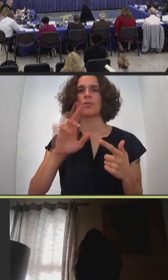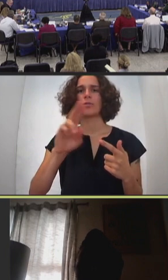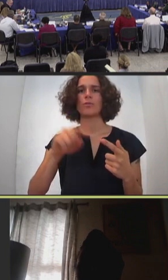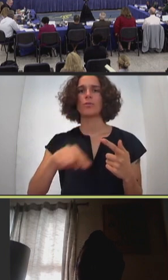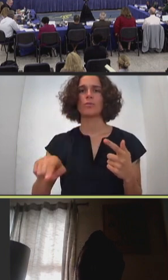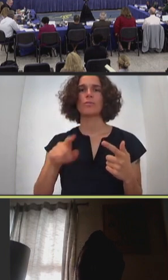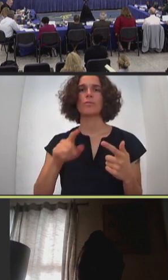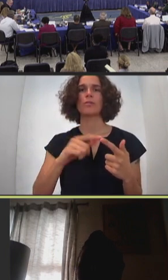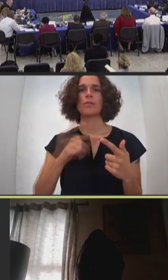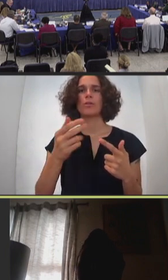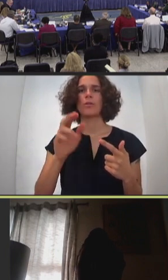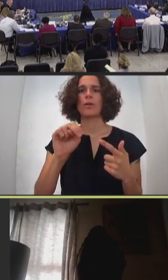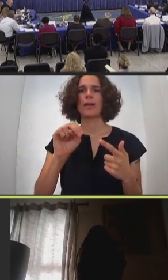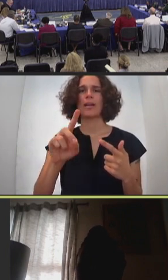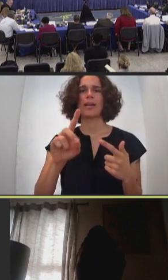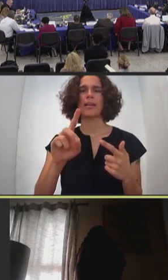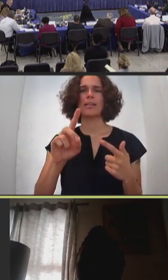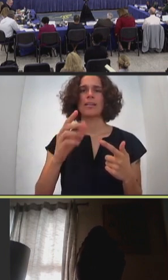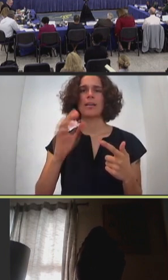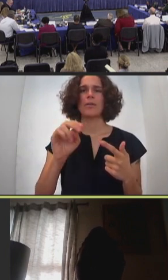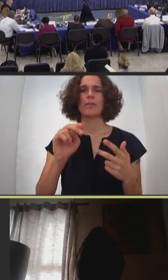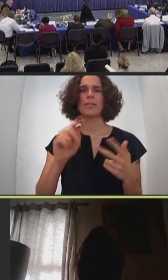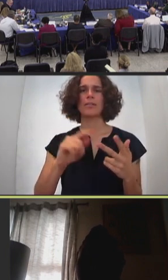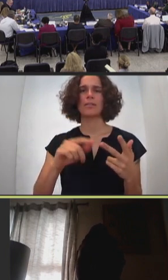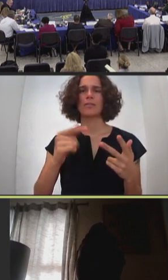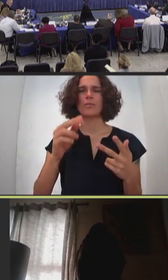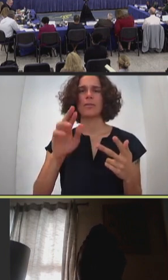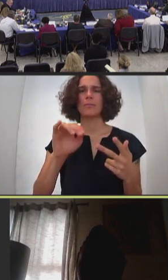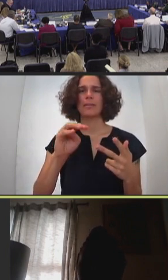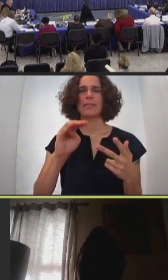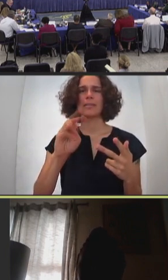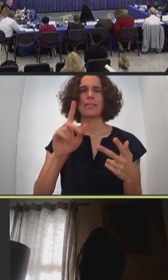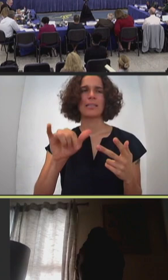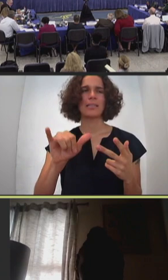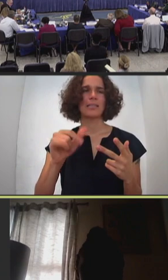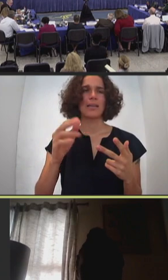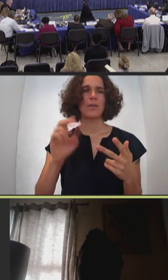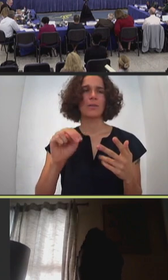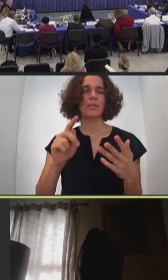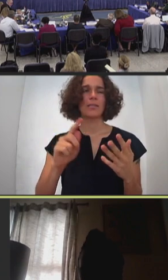Greenlee County; and Pima County, where the program ahead is best. Next slide,